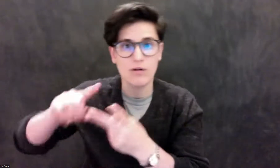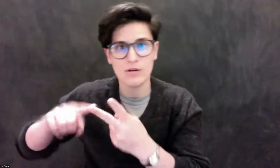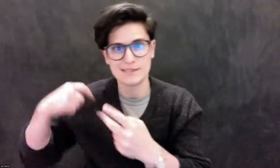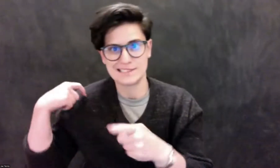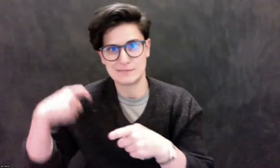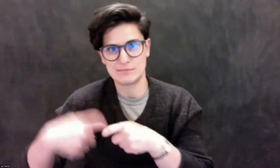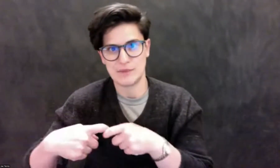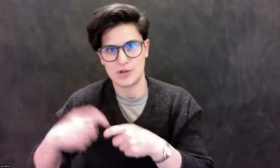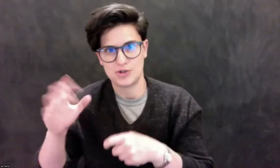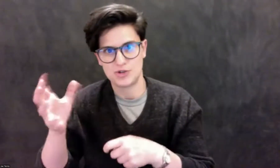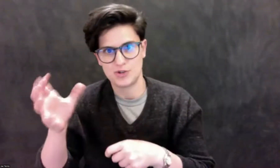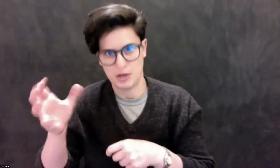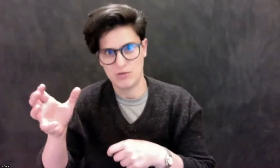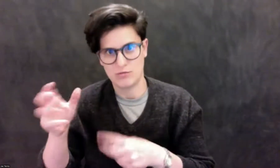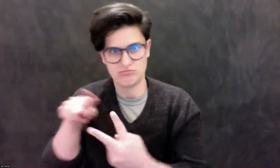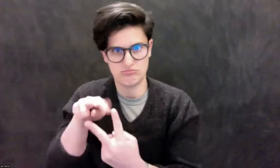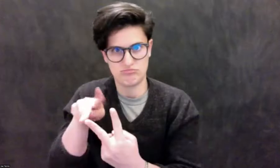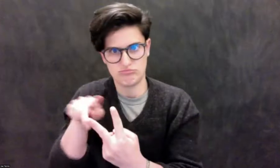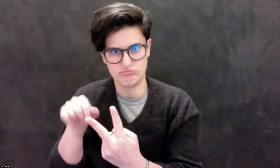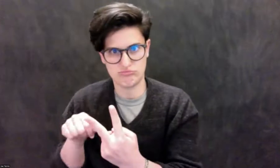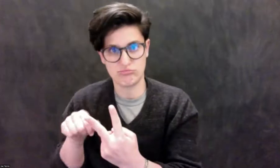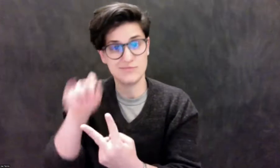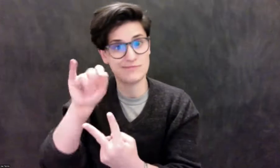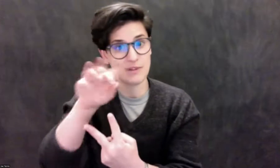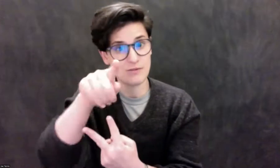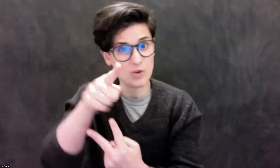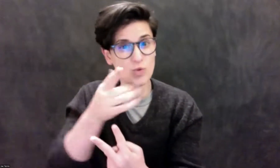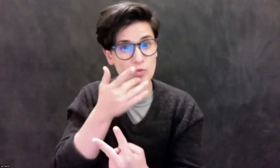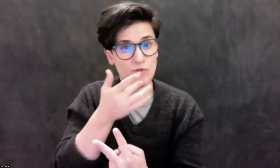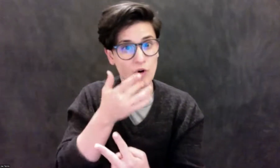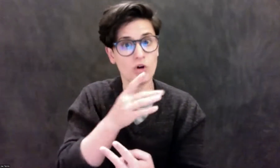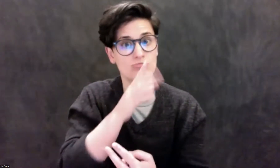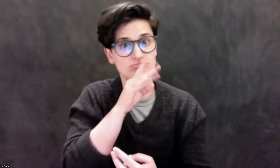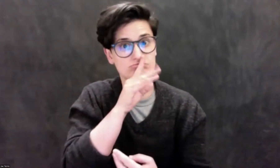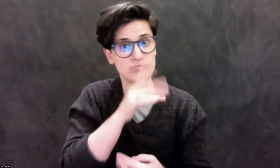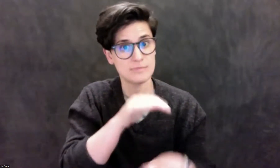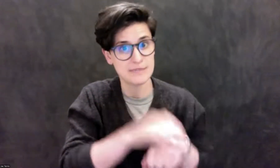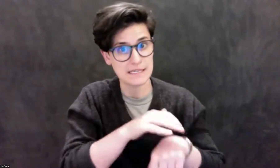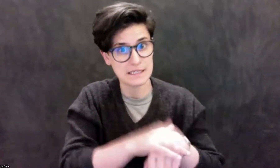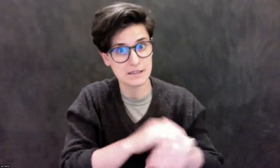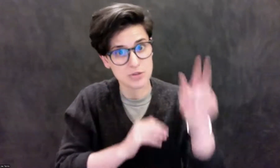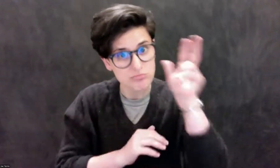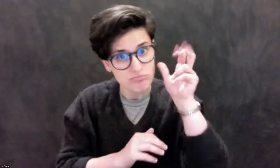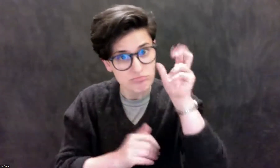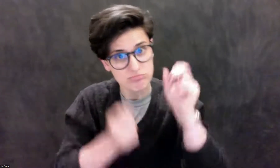15:02:51 If you are an English speaker, please listen. in the English Channel.